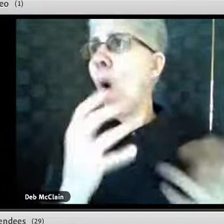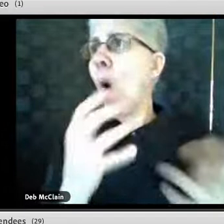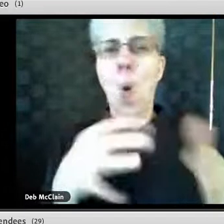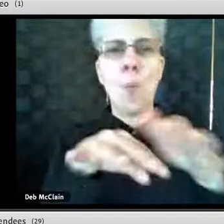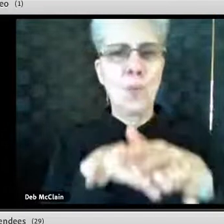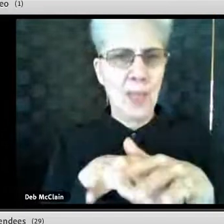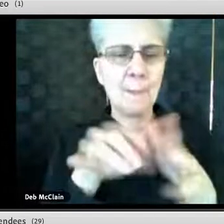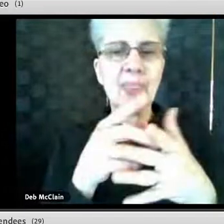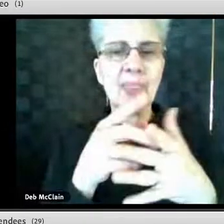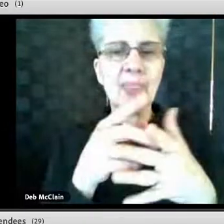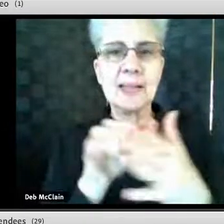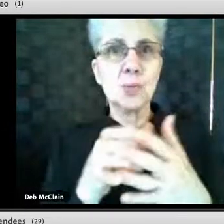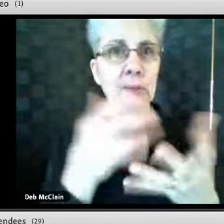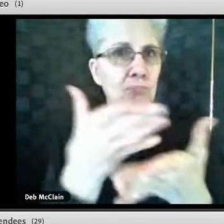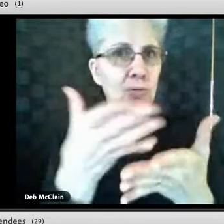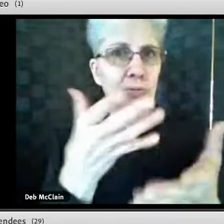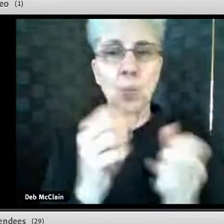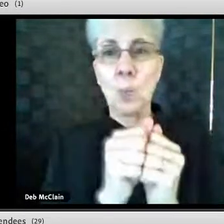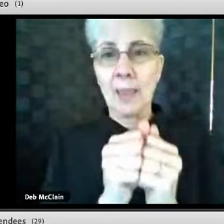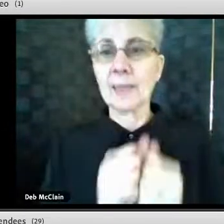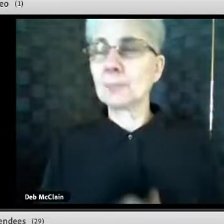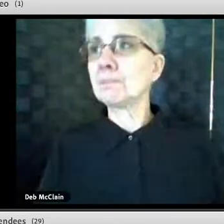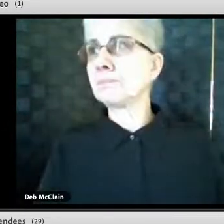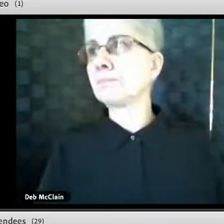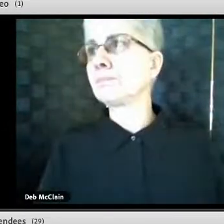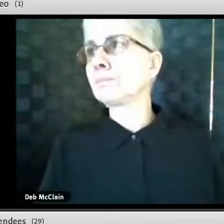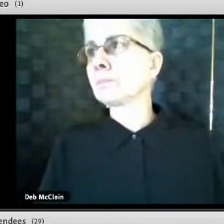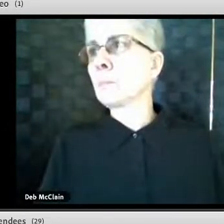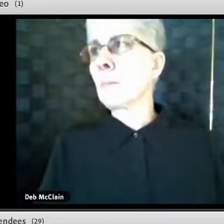because you can see some overlapping and stuff that you can do.